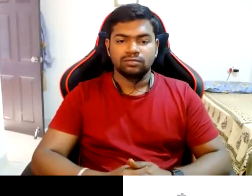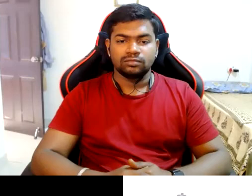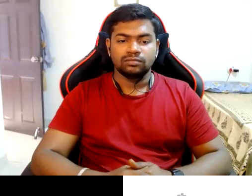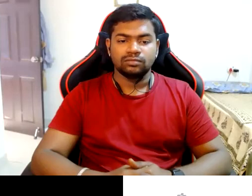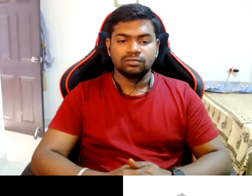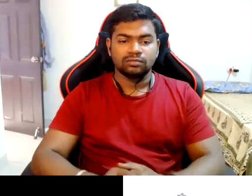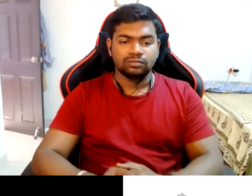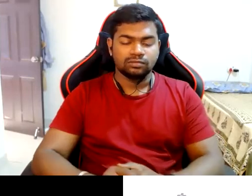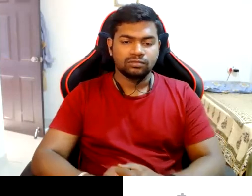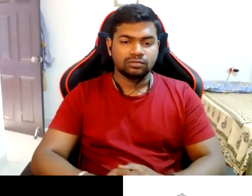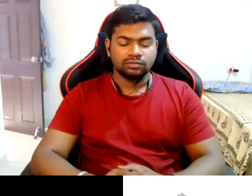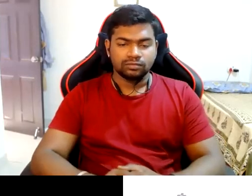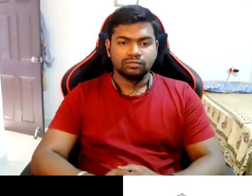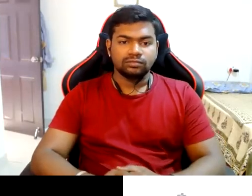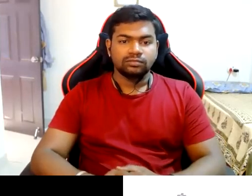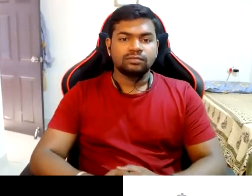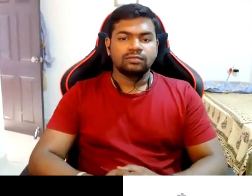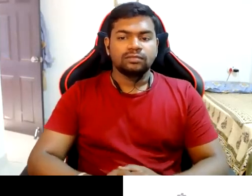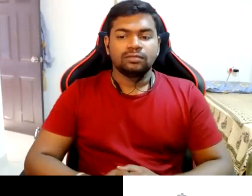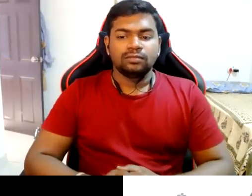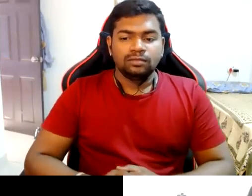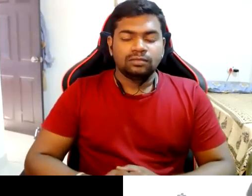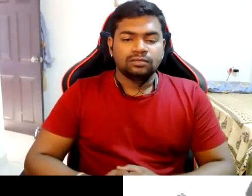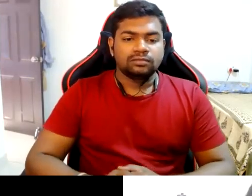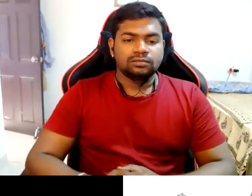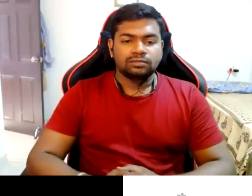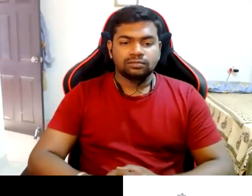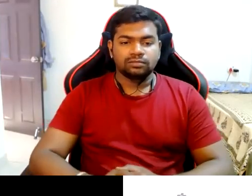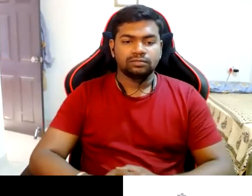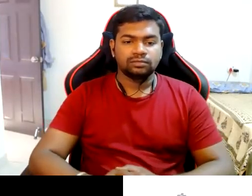Exactly exactly. Really nice to hear this.